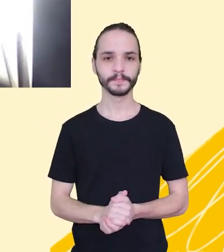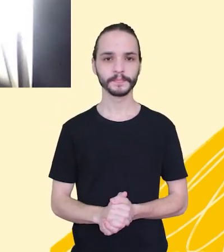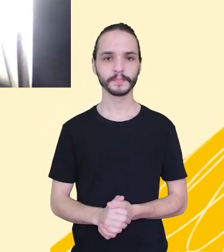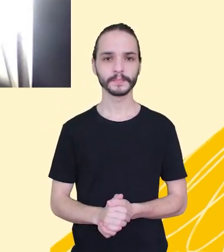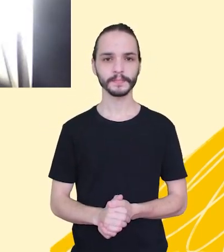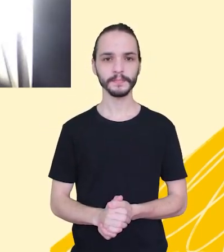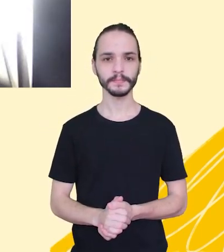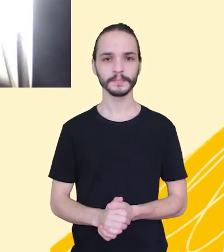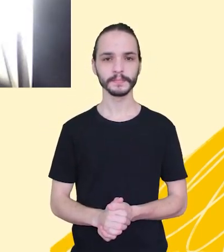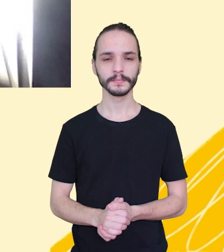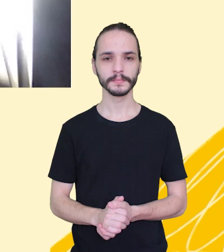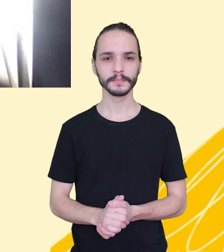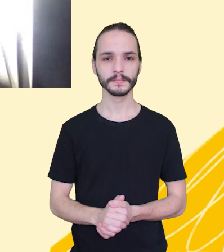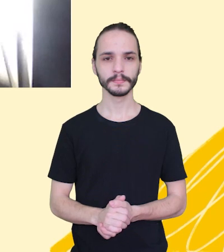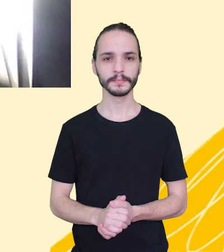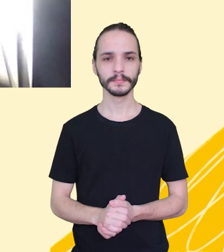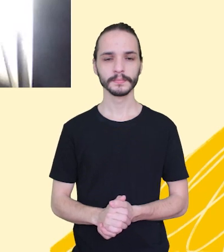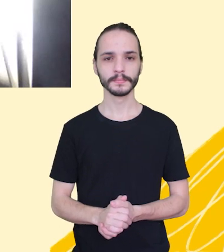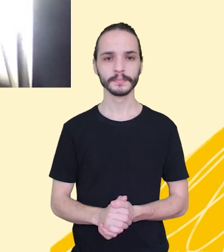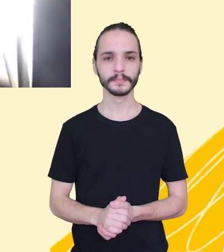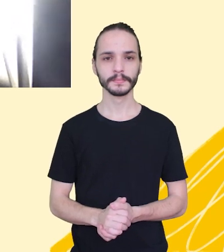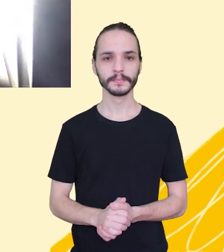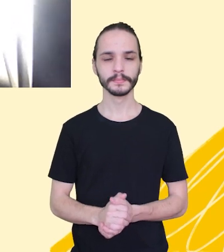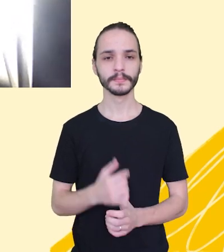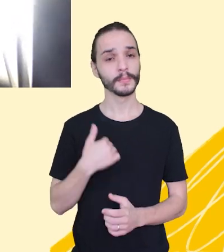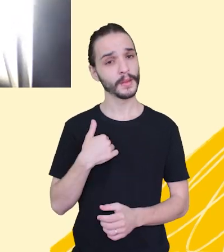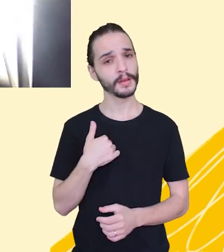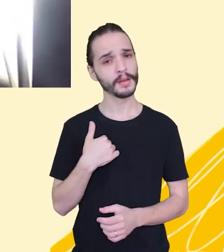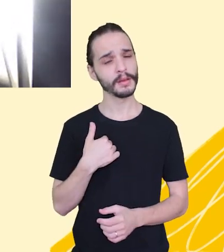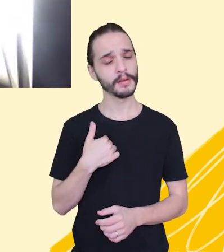And so film by film it changed a bit.